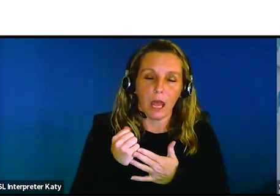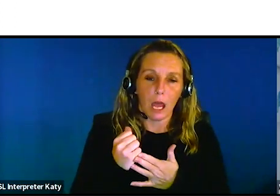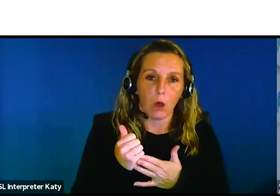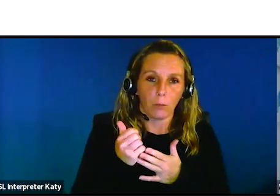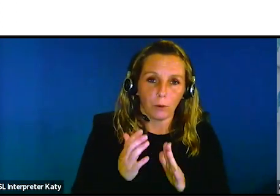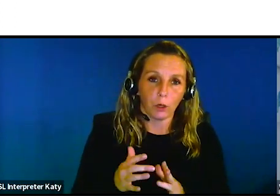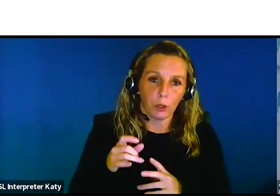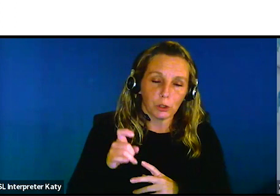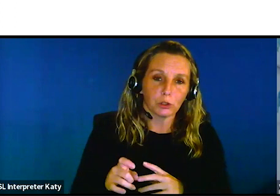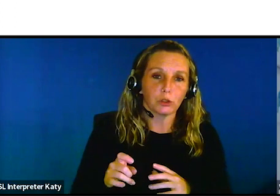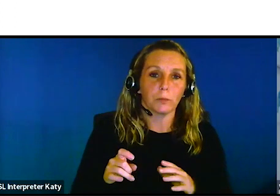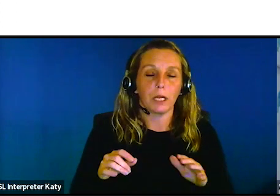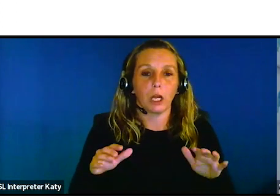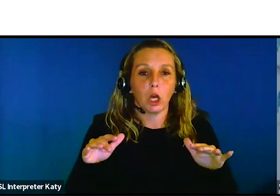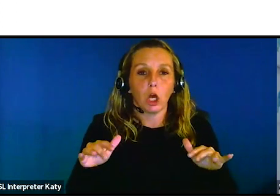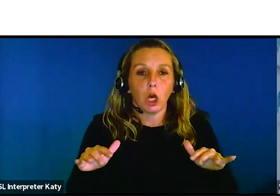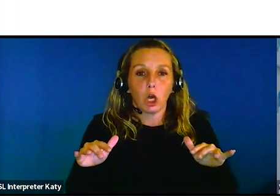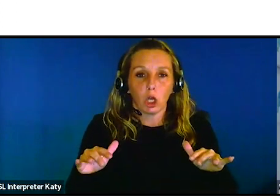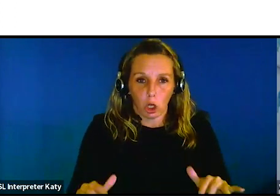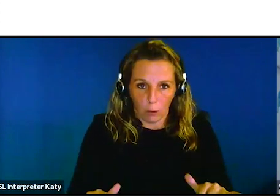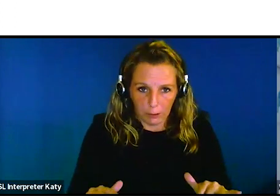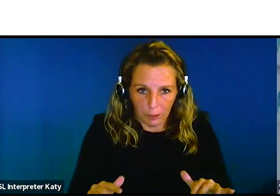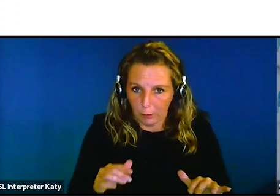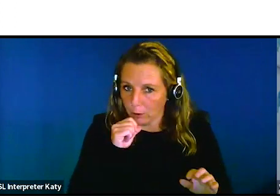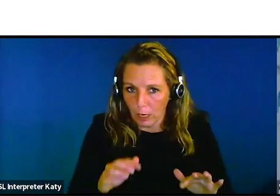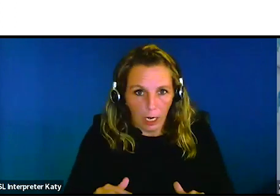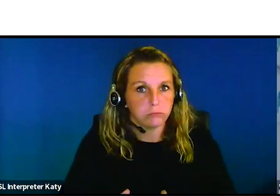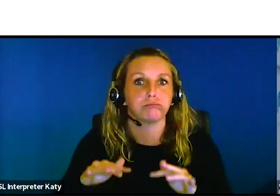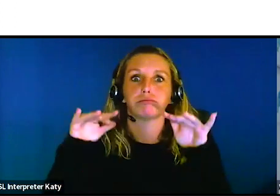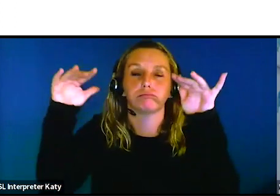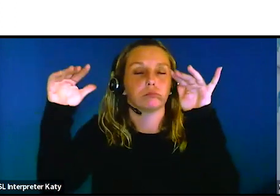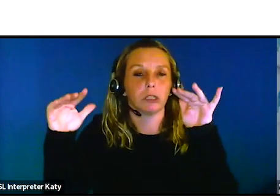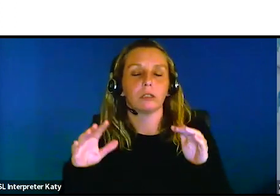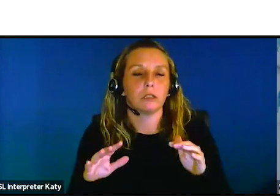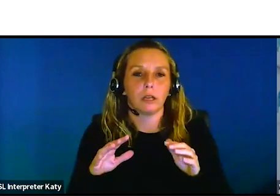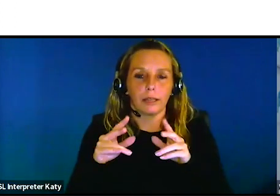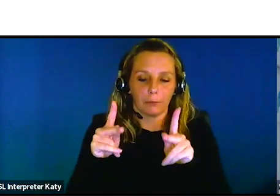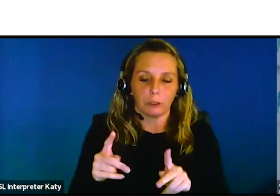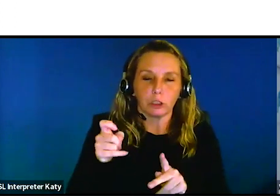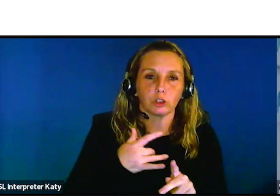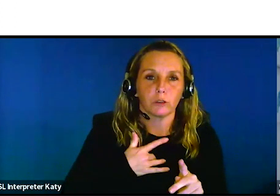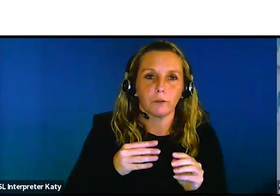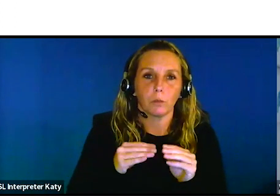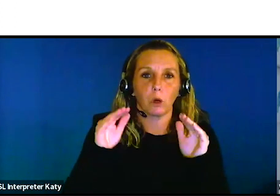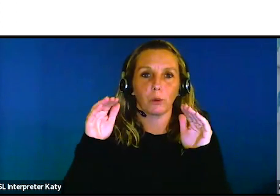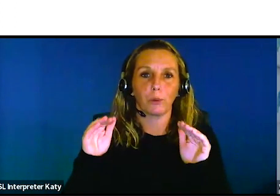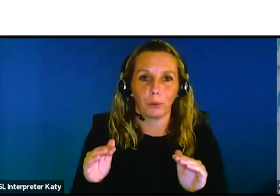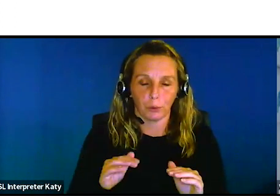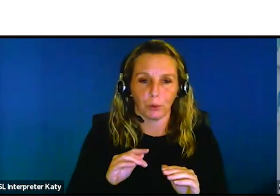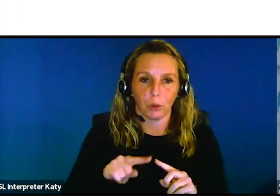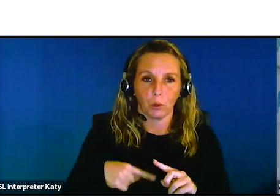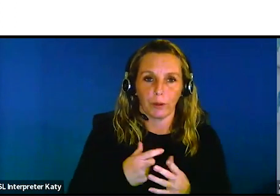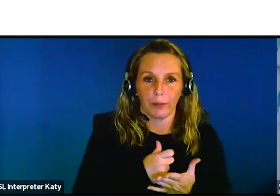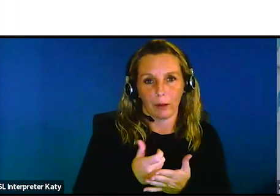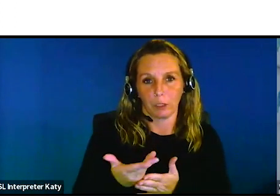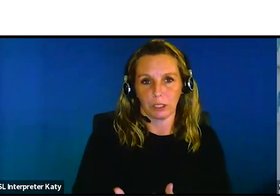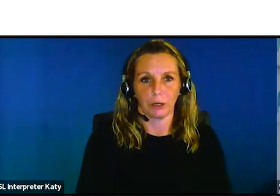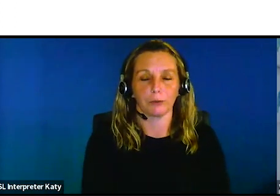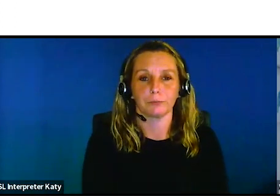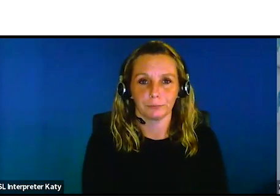calming that person down.